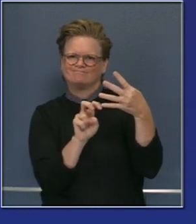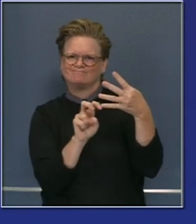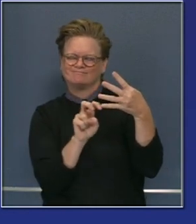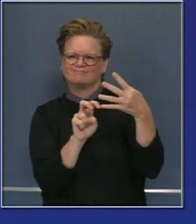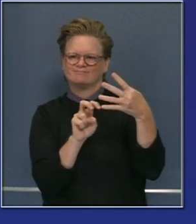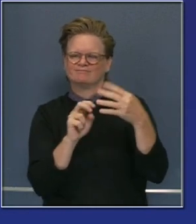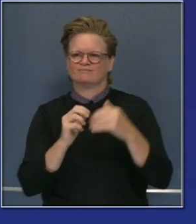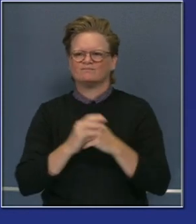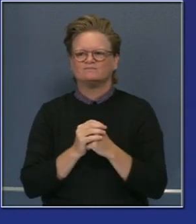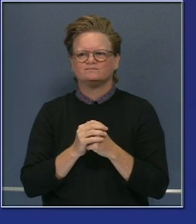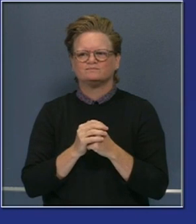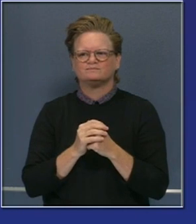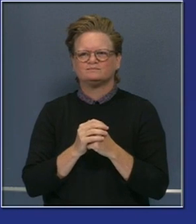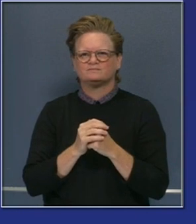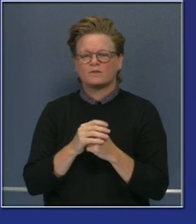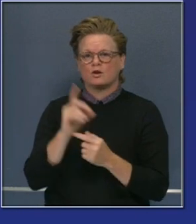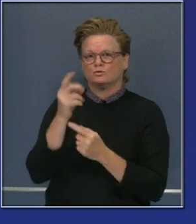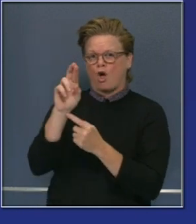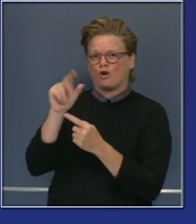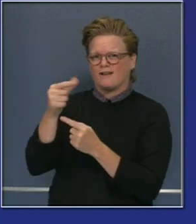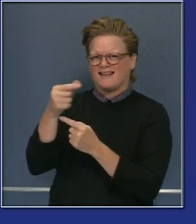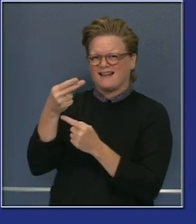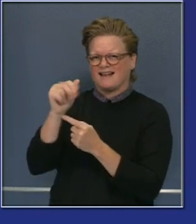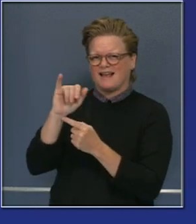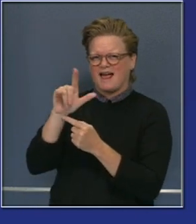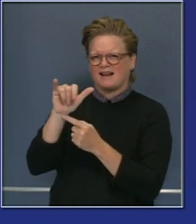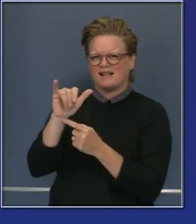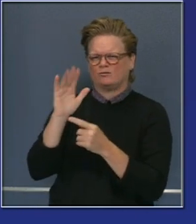WITHIN THESE TIERS THAT WE WILL BE HIGHLIGHTING HERE TODAY.